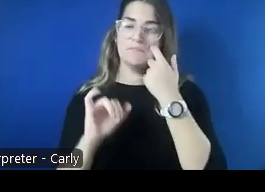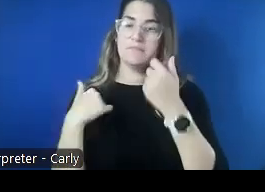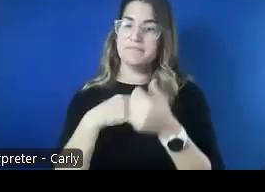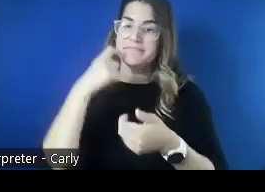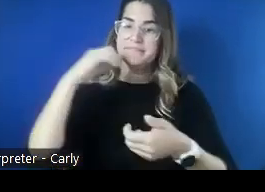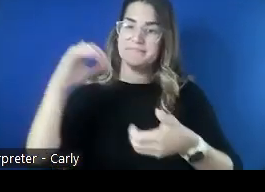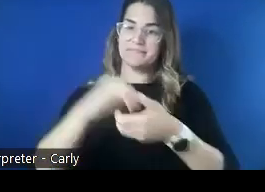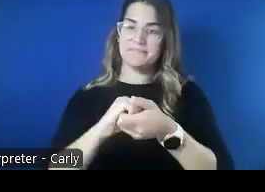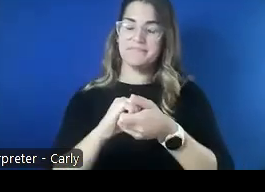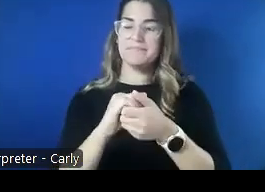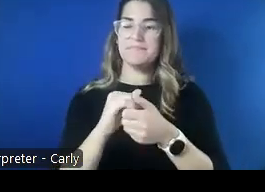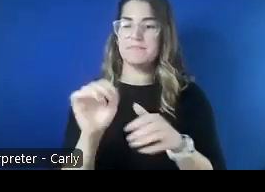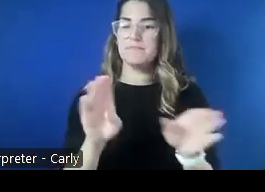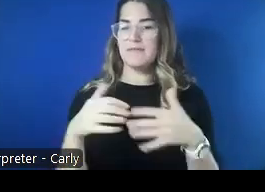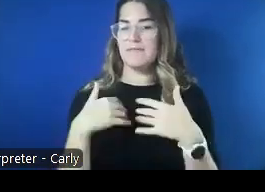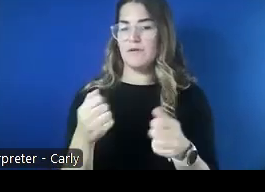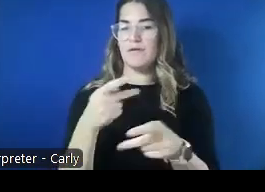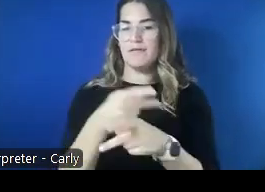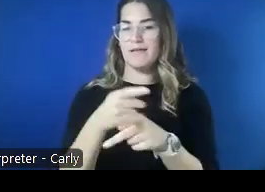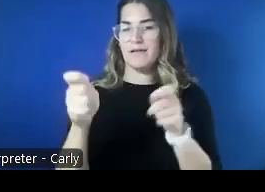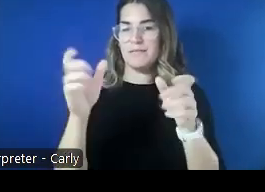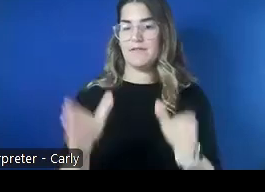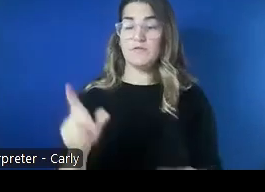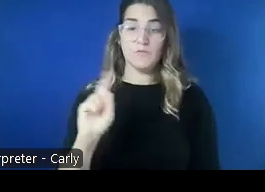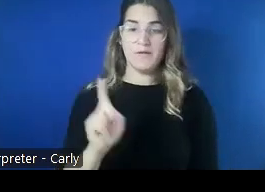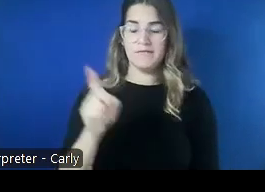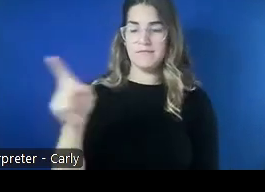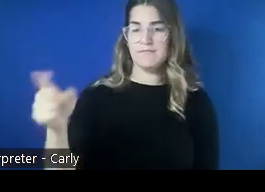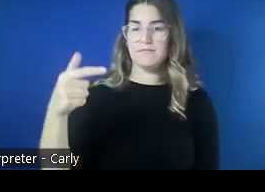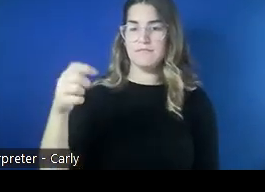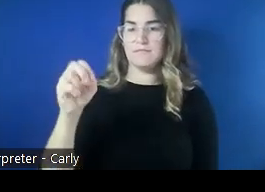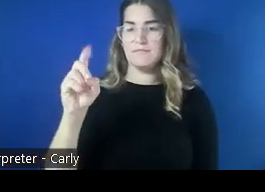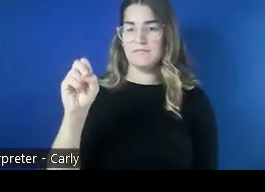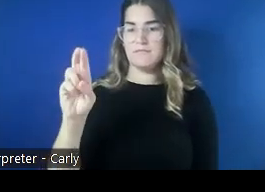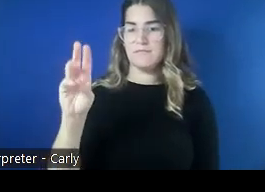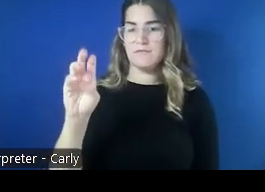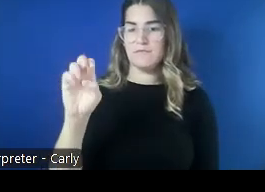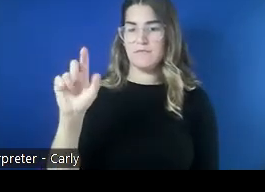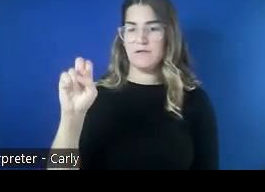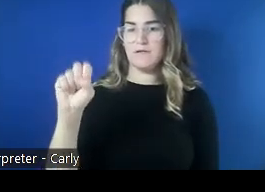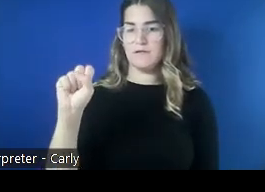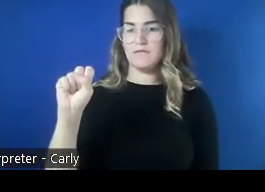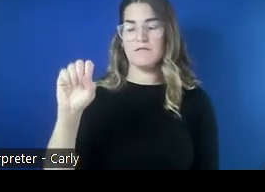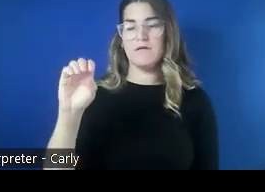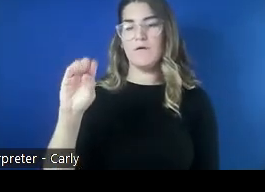um with the Behavioral Health Care manager over at the gender Wellness um OBGYN practice and so a